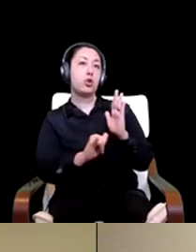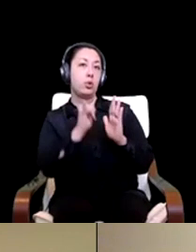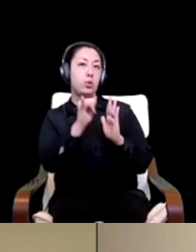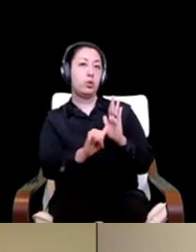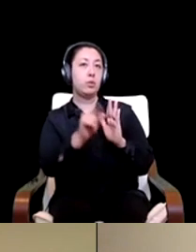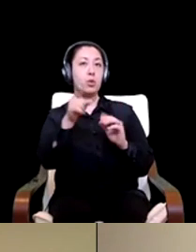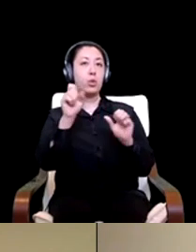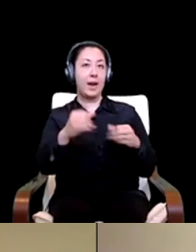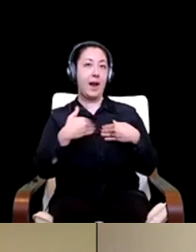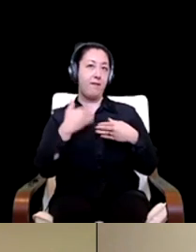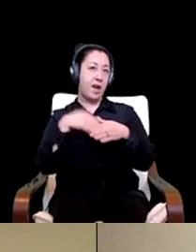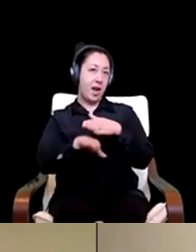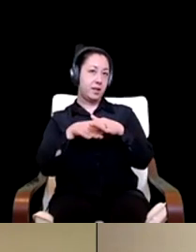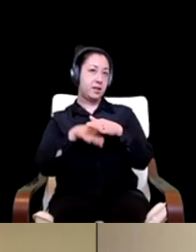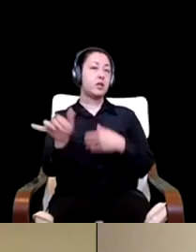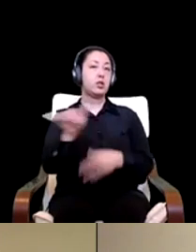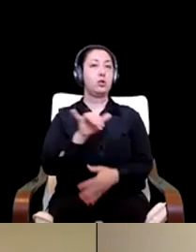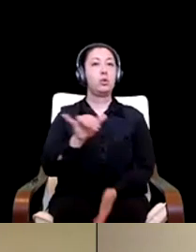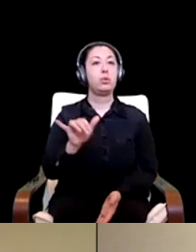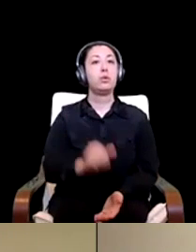to it as well.